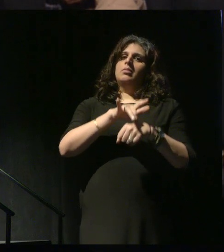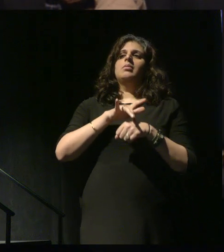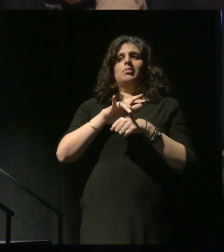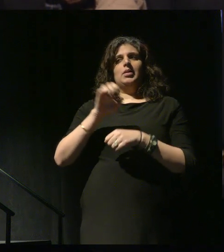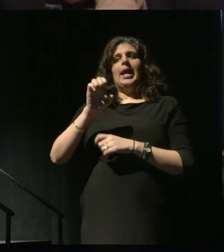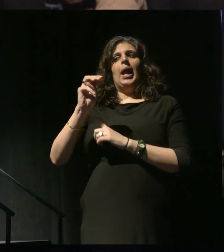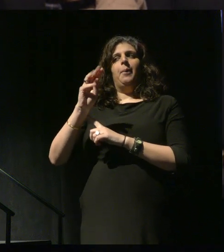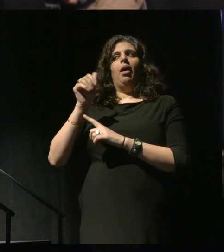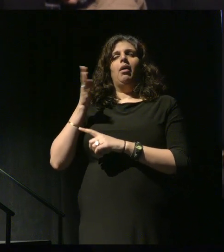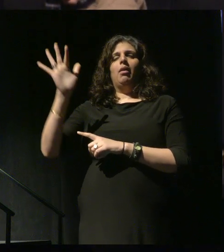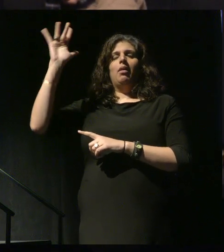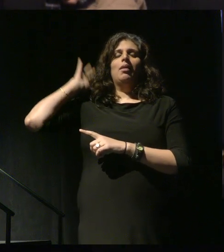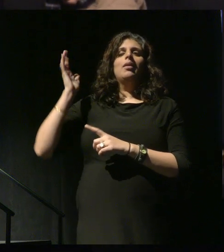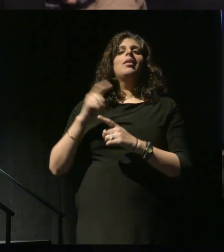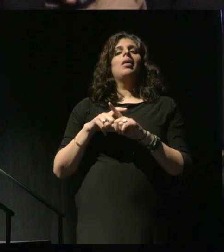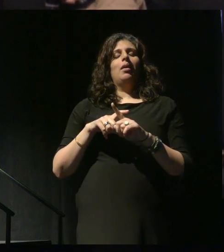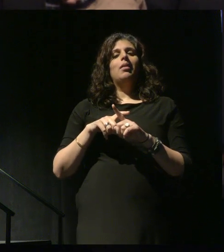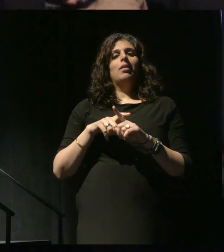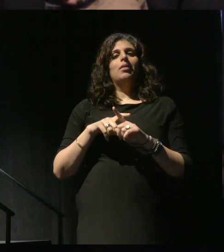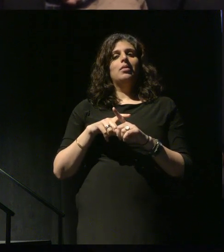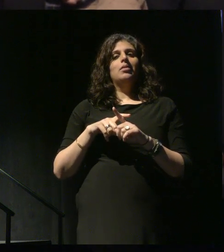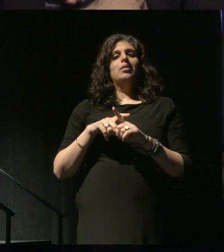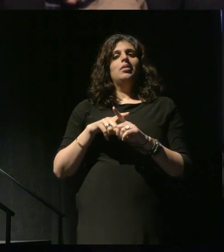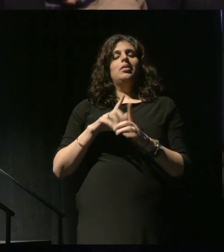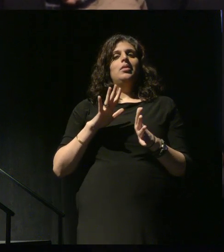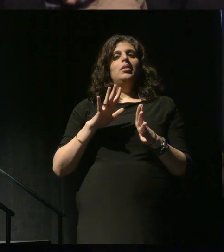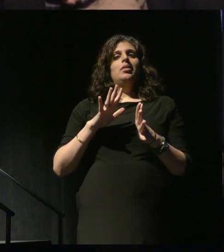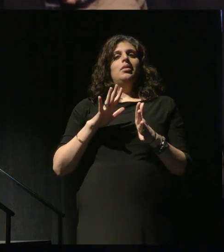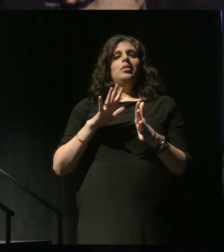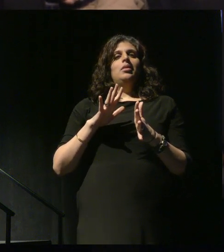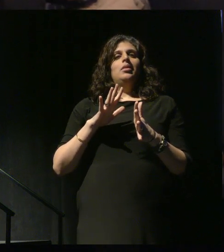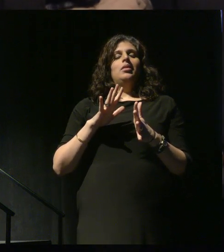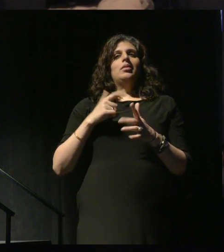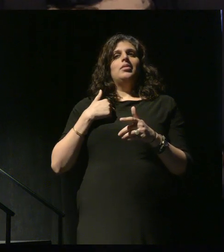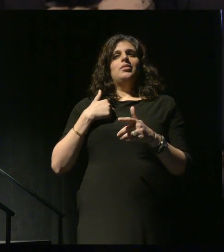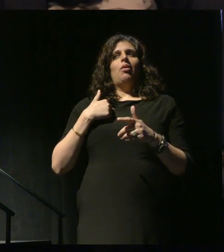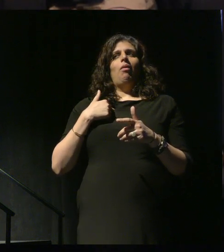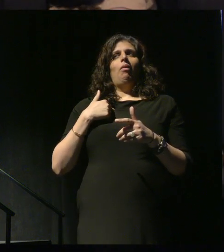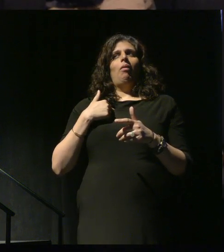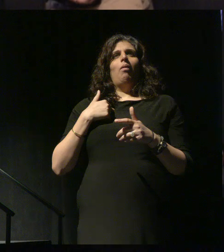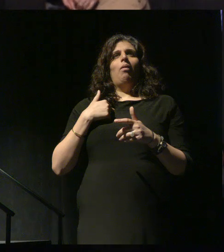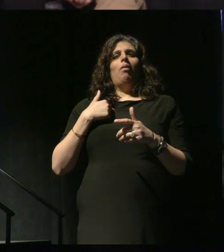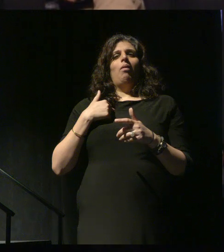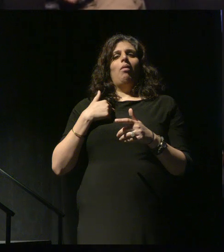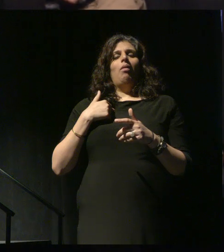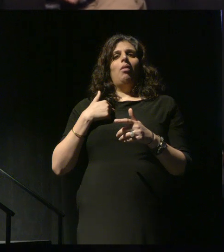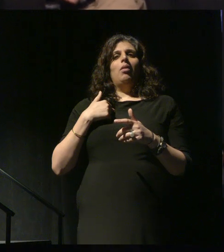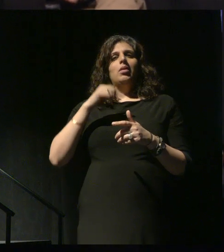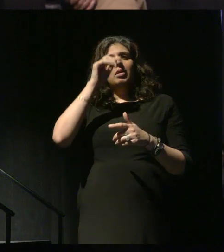And yeah and you know, like I was just in the Philippines, I am so jet lagged, I'm three days away